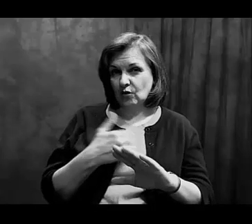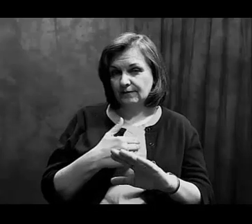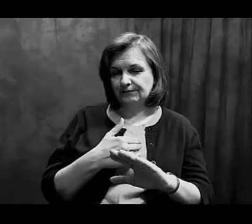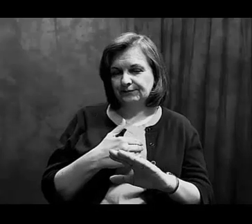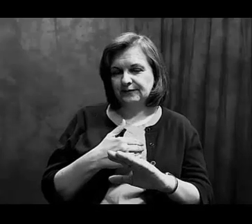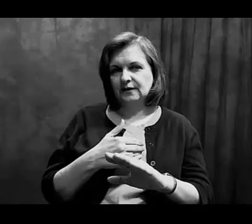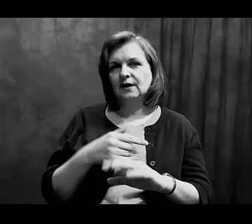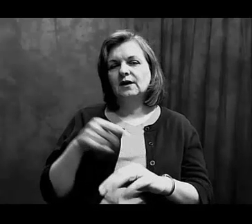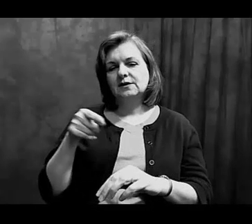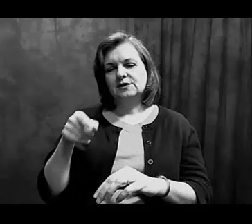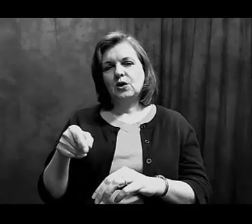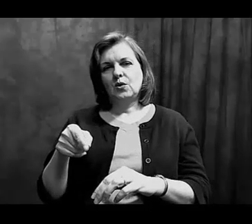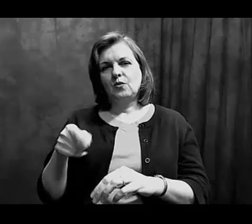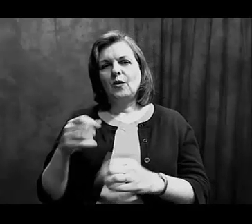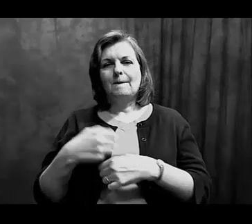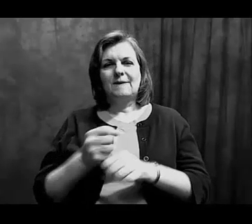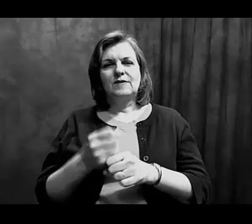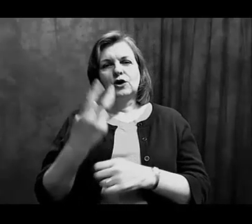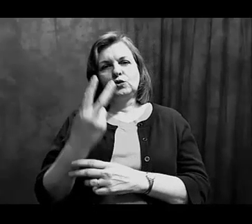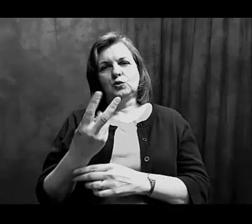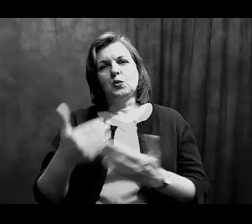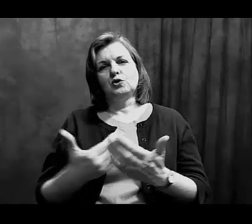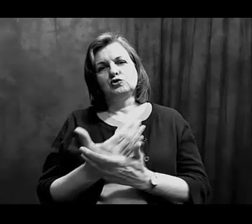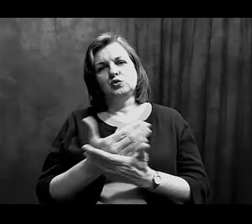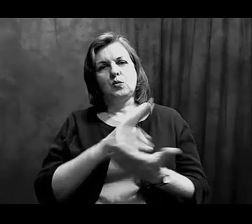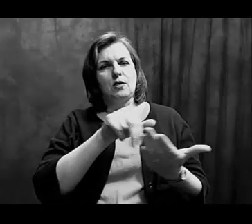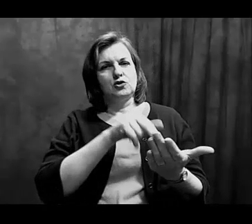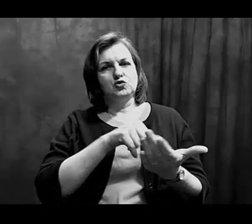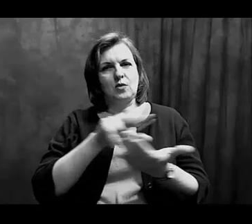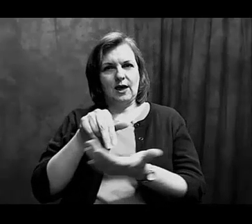so they're gonna form to new nuclei and when that occurs